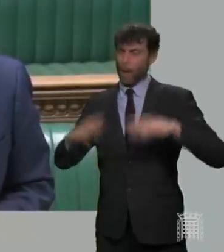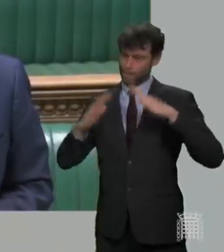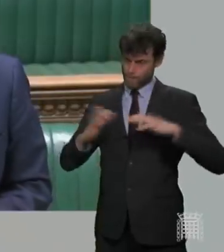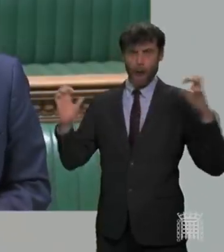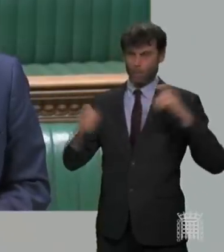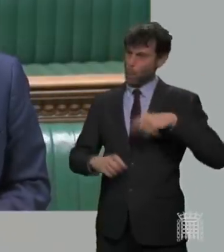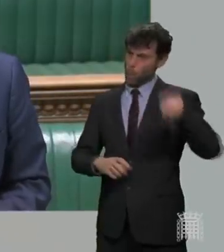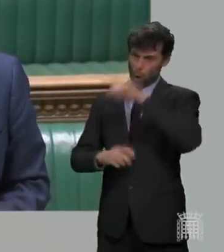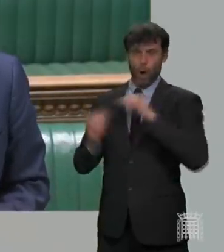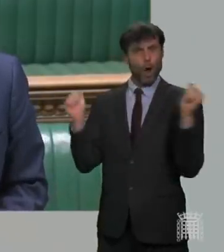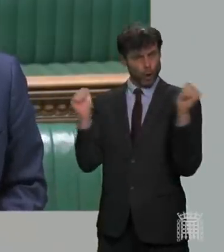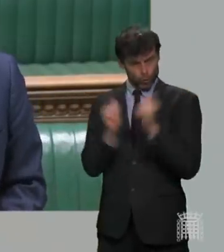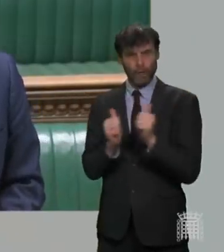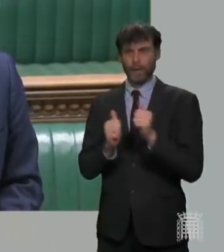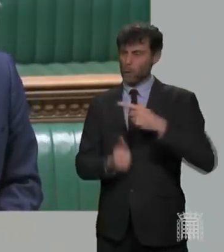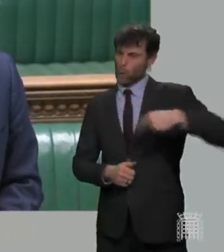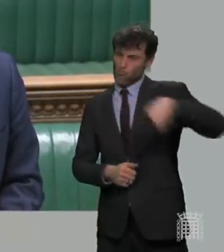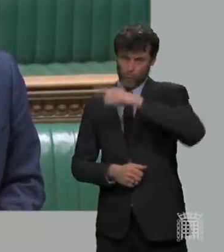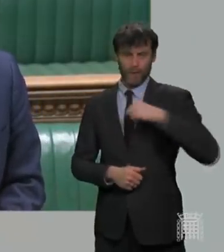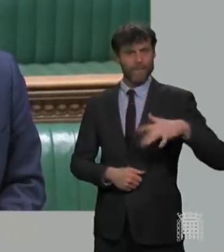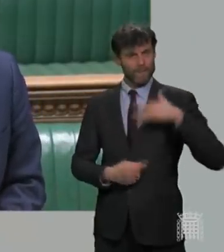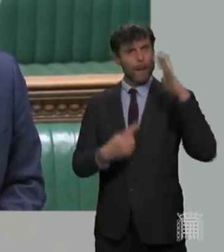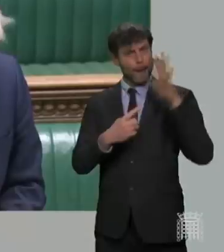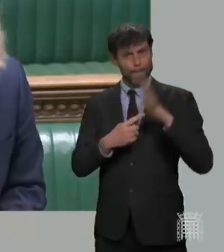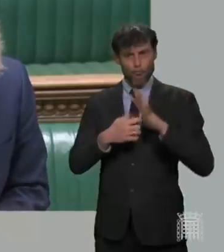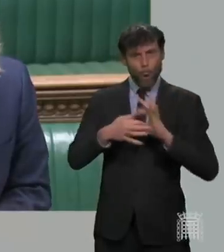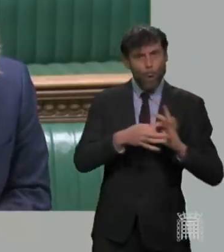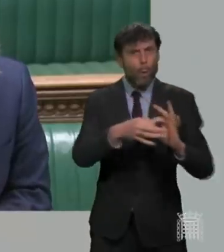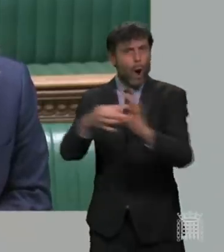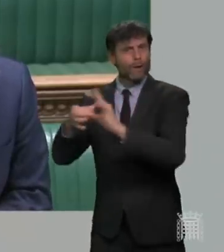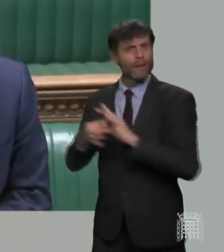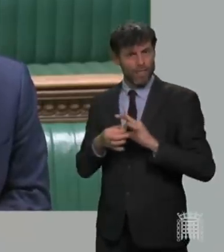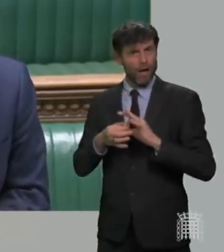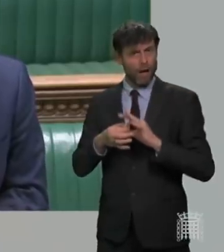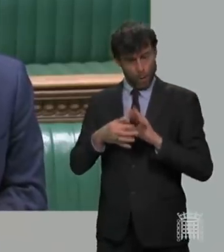to work together to tackle this pandemic. This morning, I had meetings with ministerial